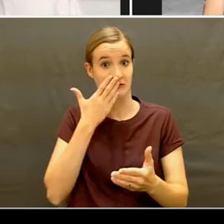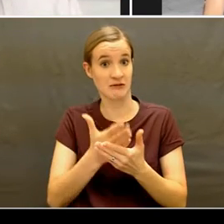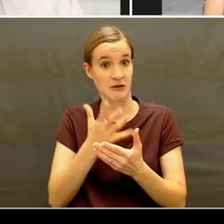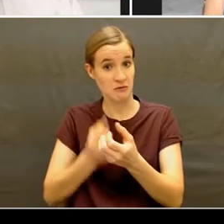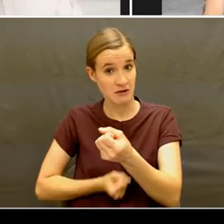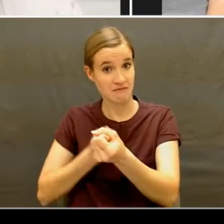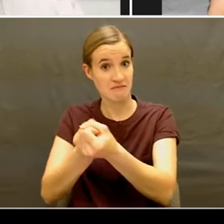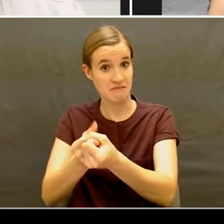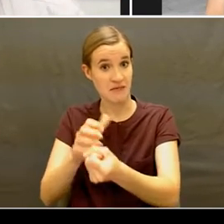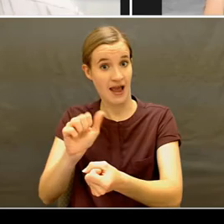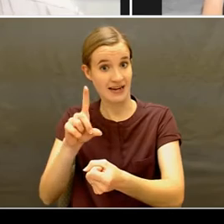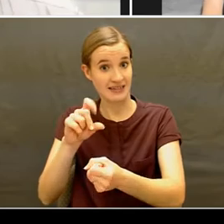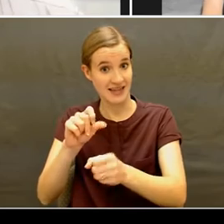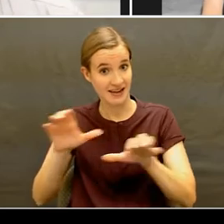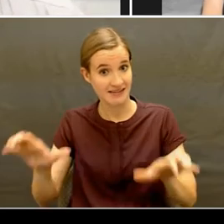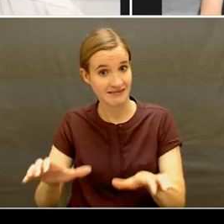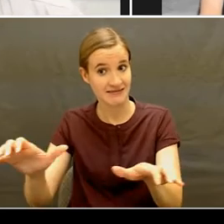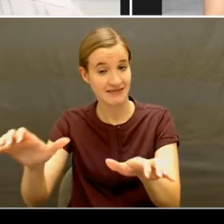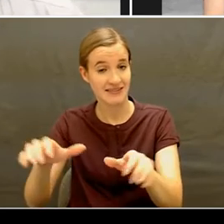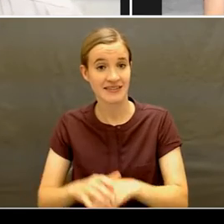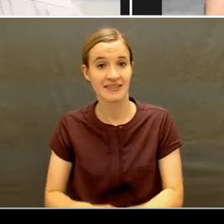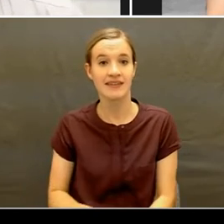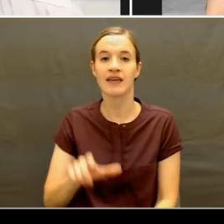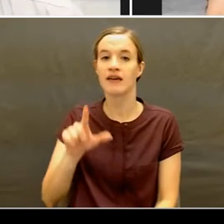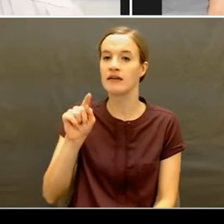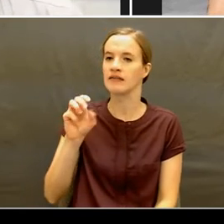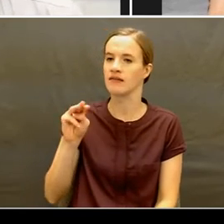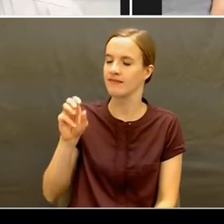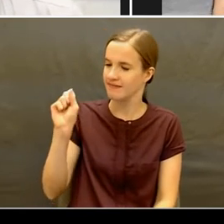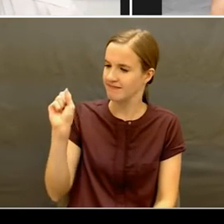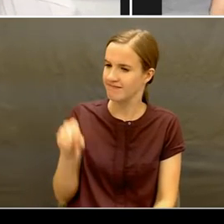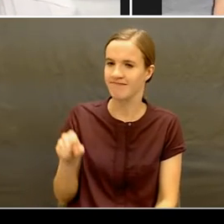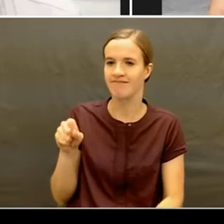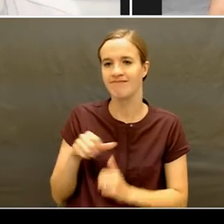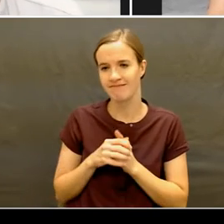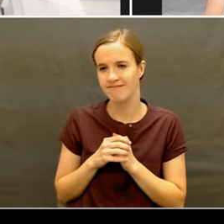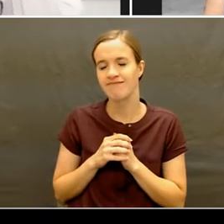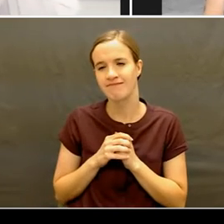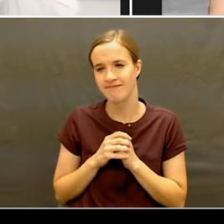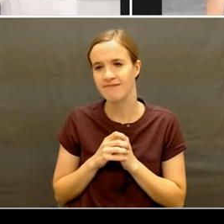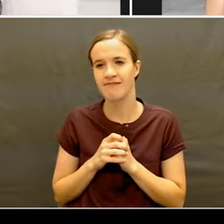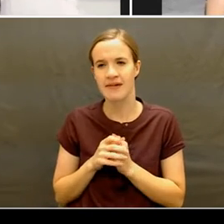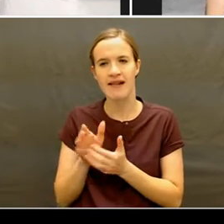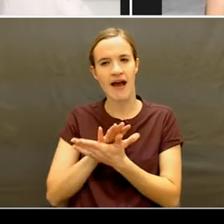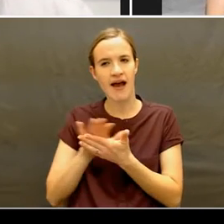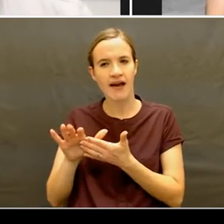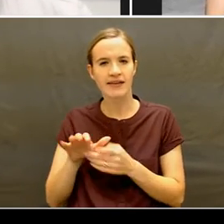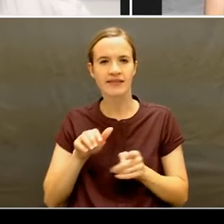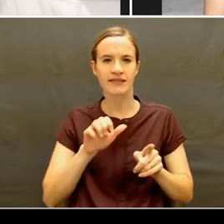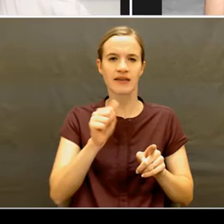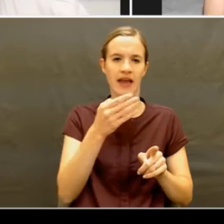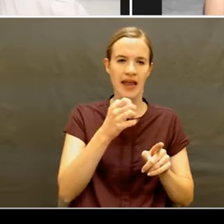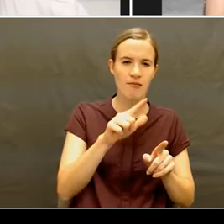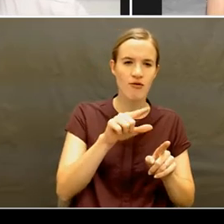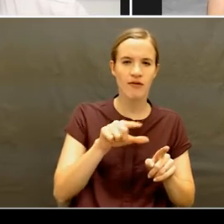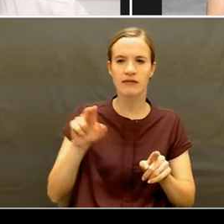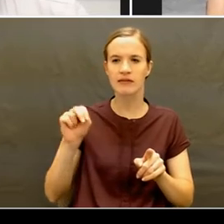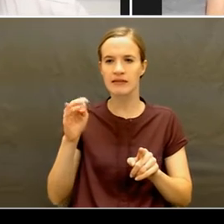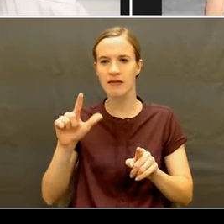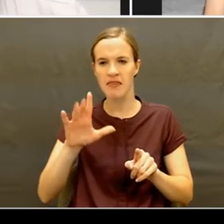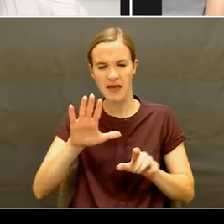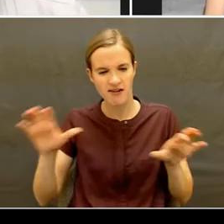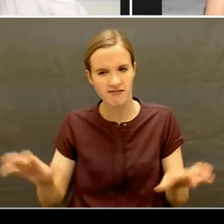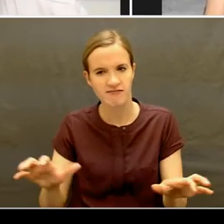Tom: Oh, yes, I definitely, I see it and I mean, just three weeks ago, or I can't remember how